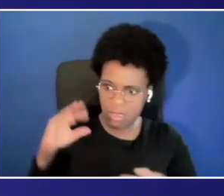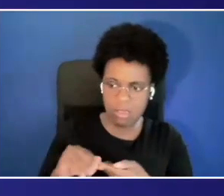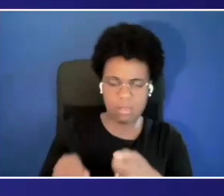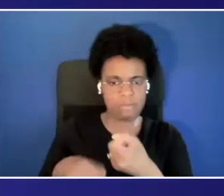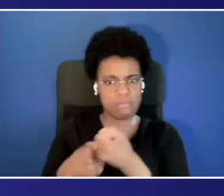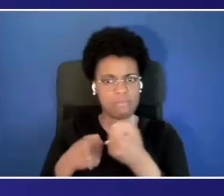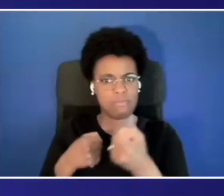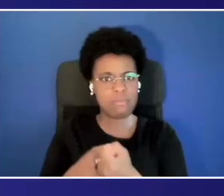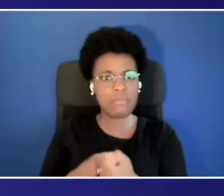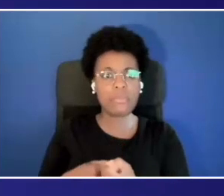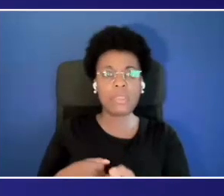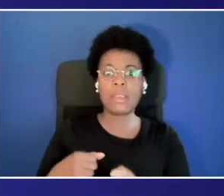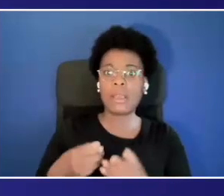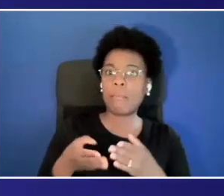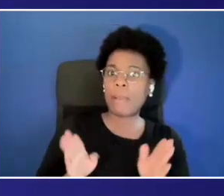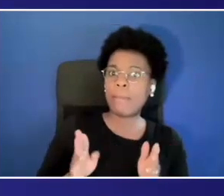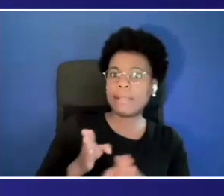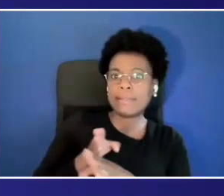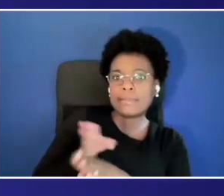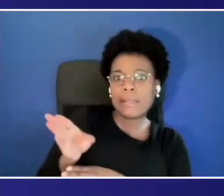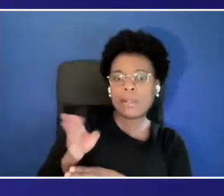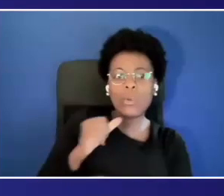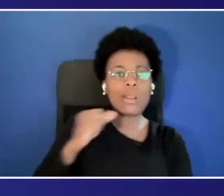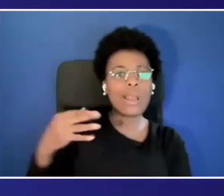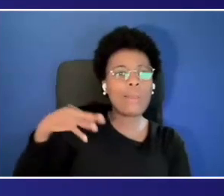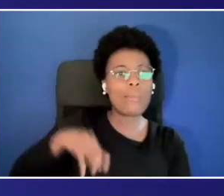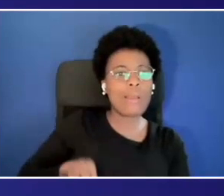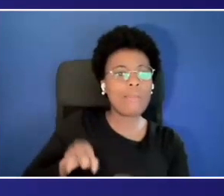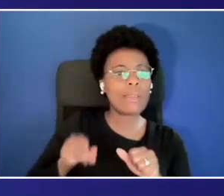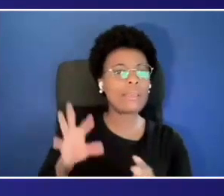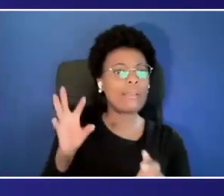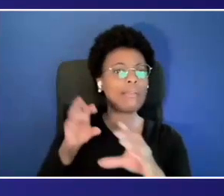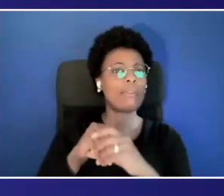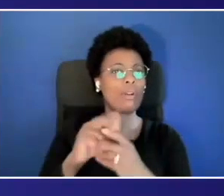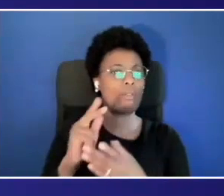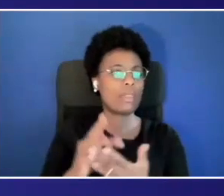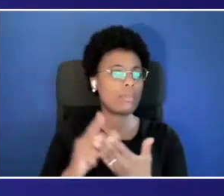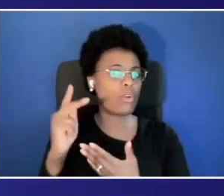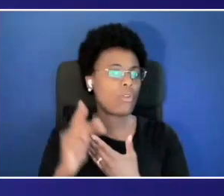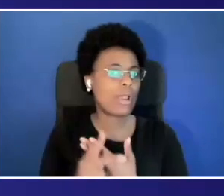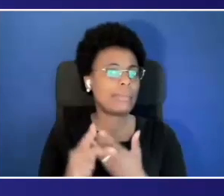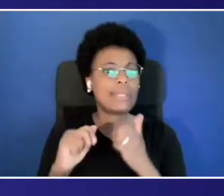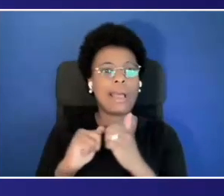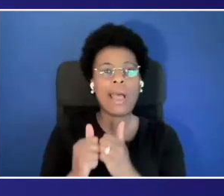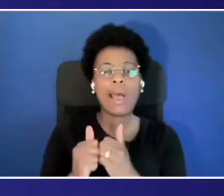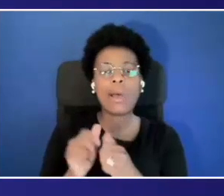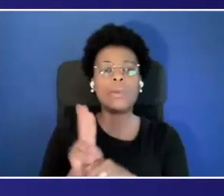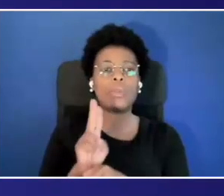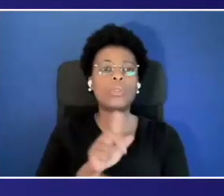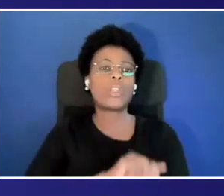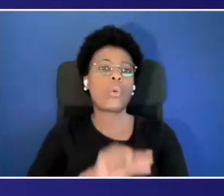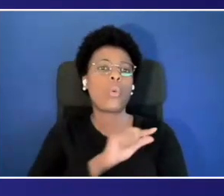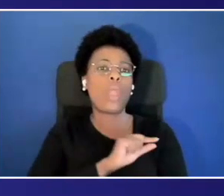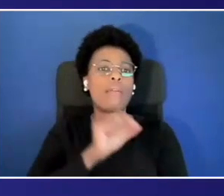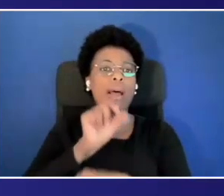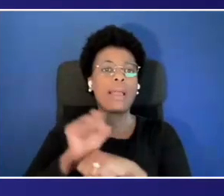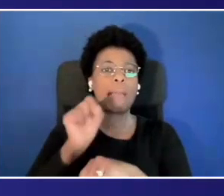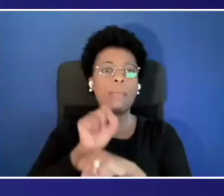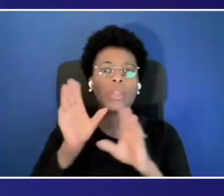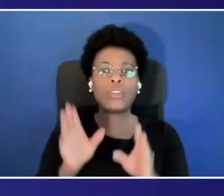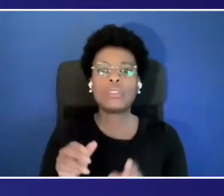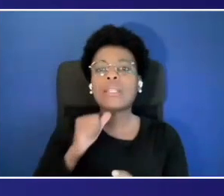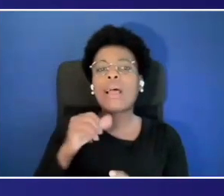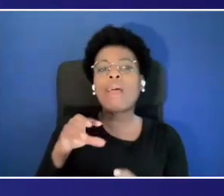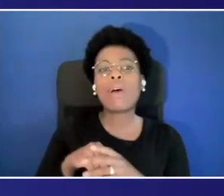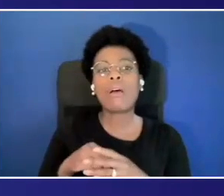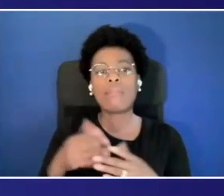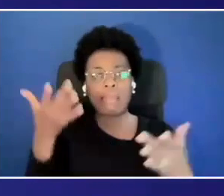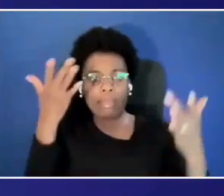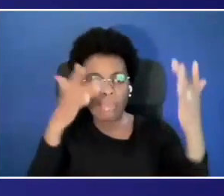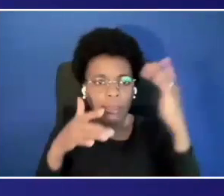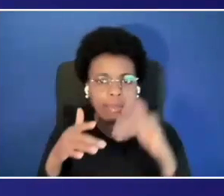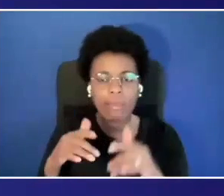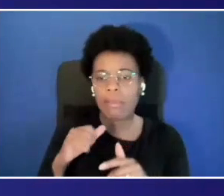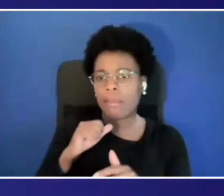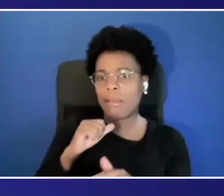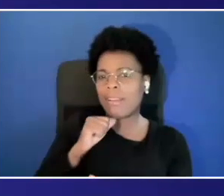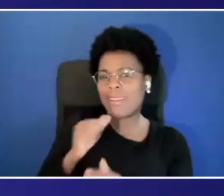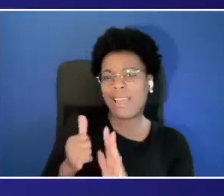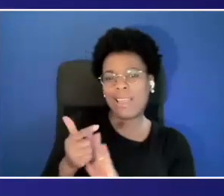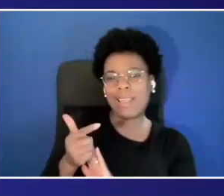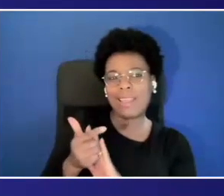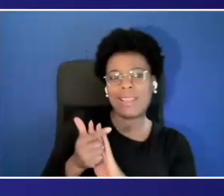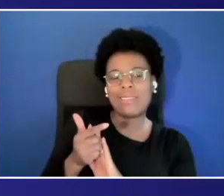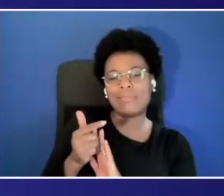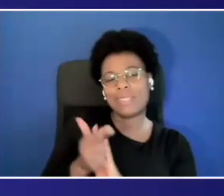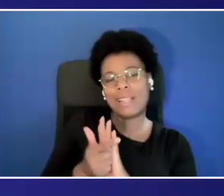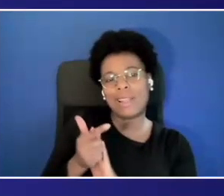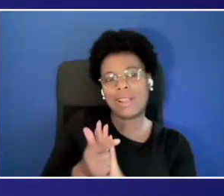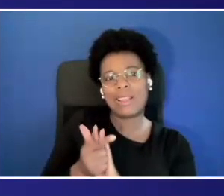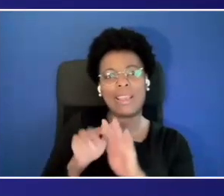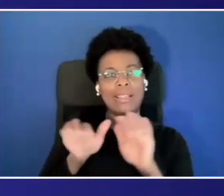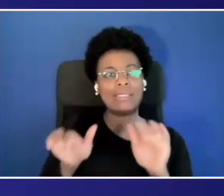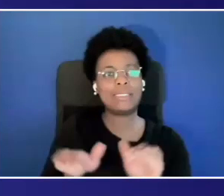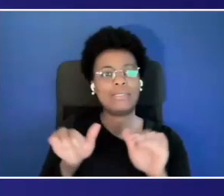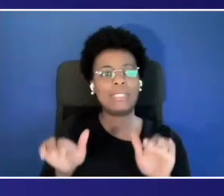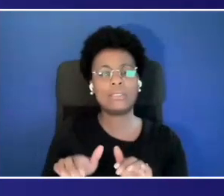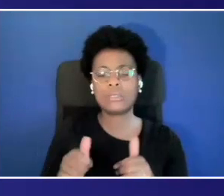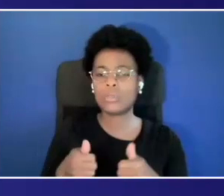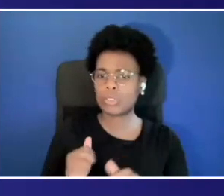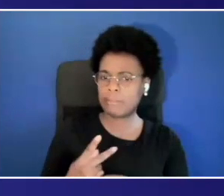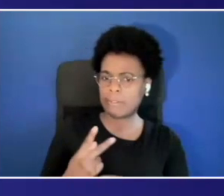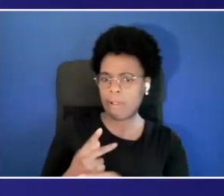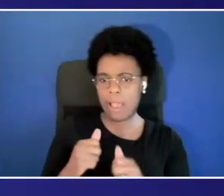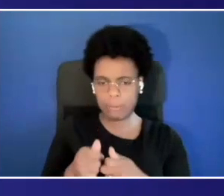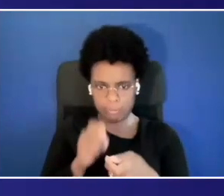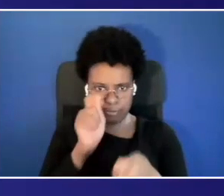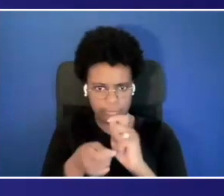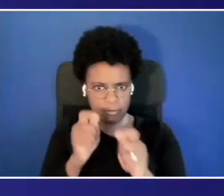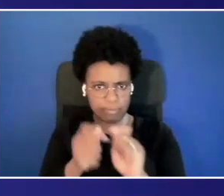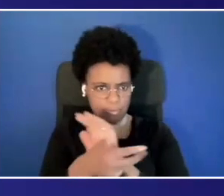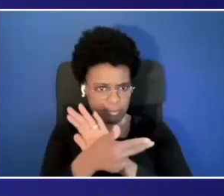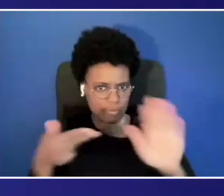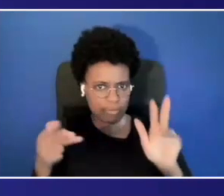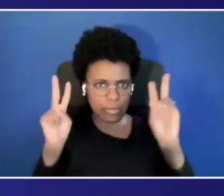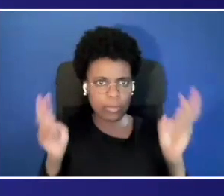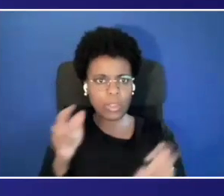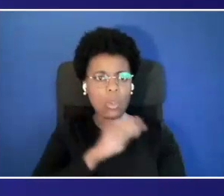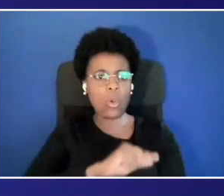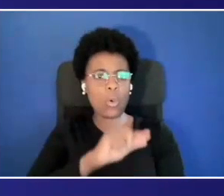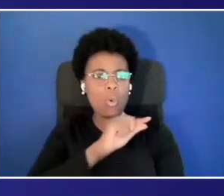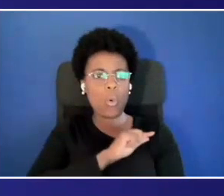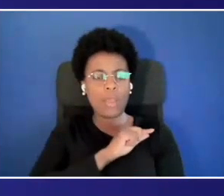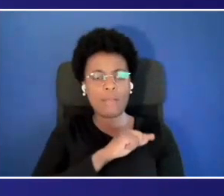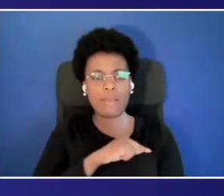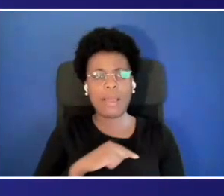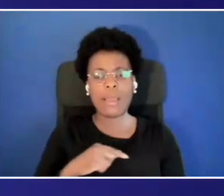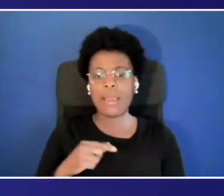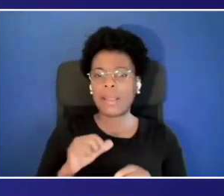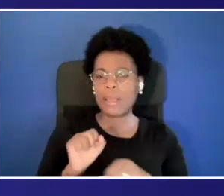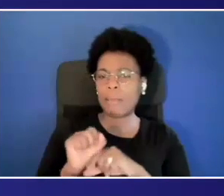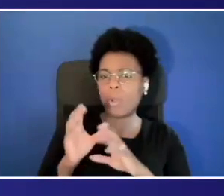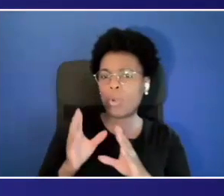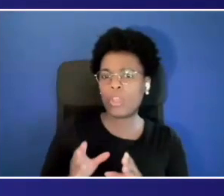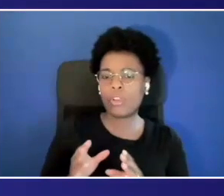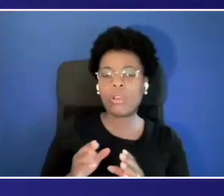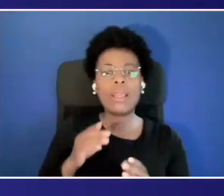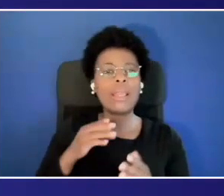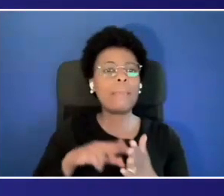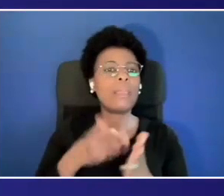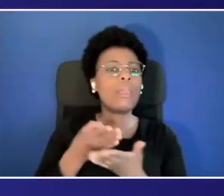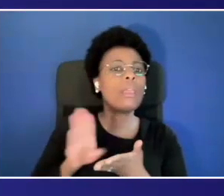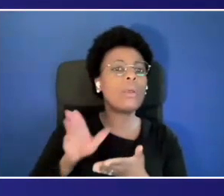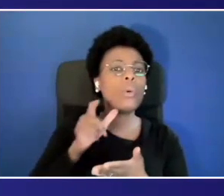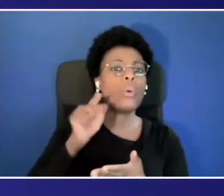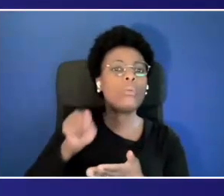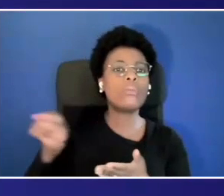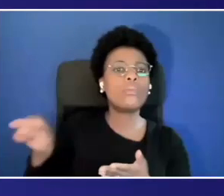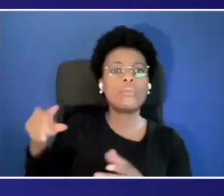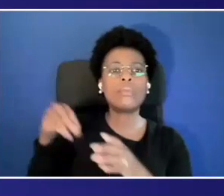Or able to continue to participate in these programs through qualifying employers who are not engaged in illegal activities. We are especially interested in feedback on how to best amend the definition of a qualified employer to exclude those employers who engage in perform any activity with a substantial illegal purpose.